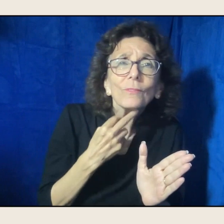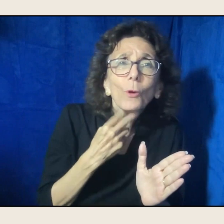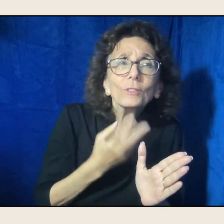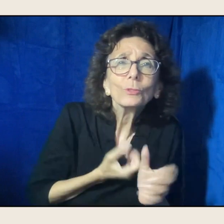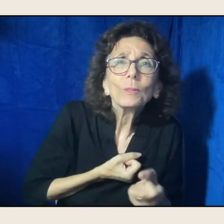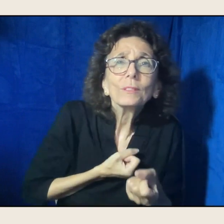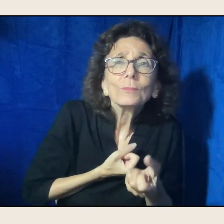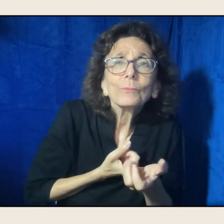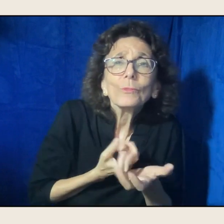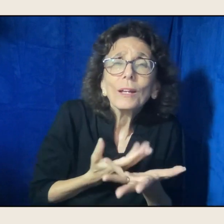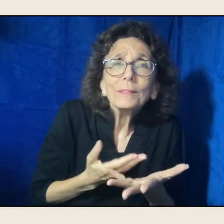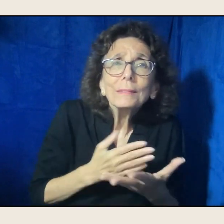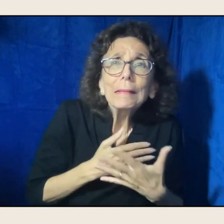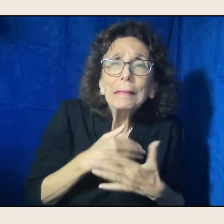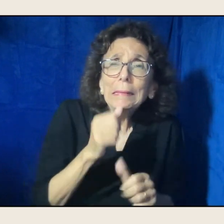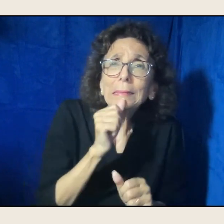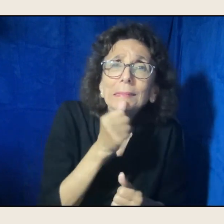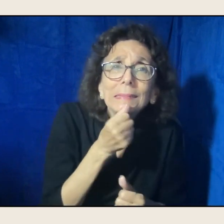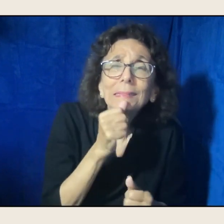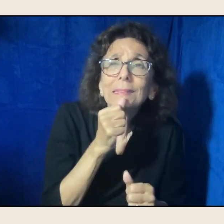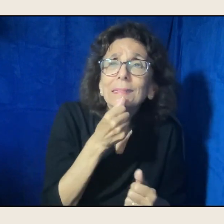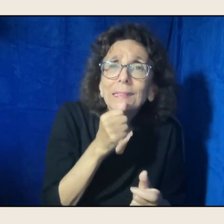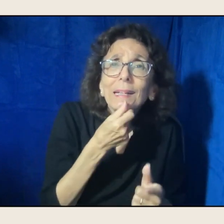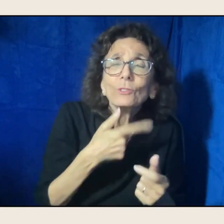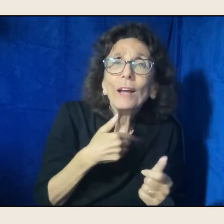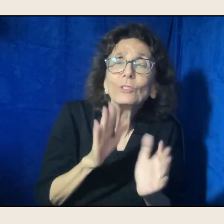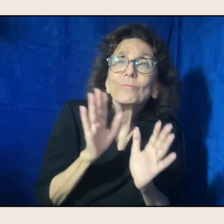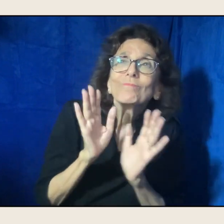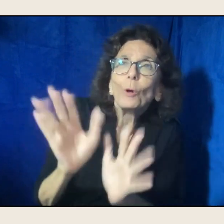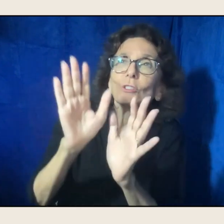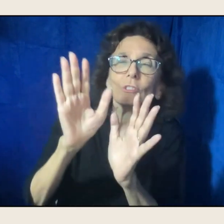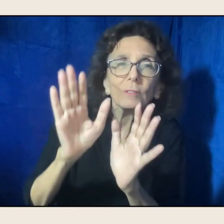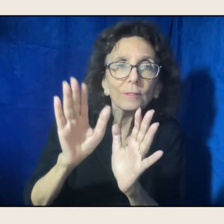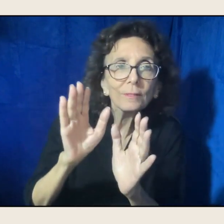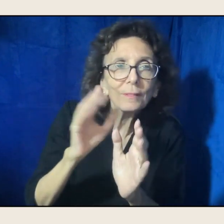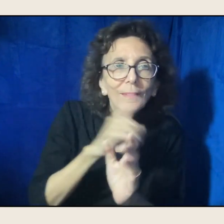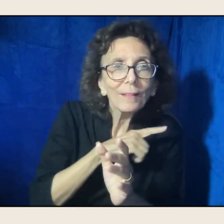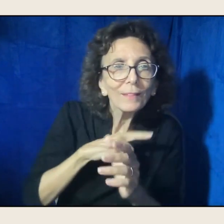and educate in this case, a legislator to change policy.